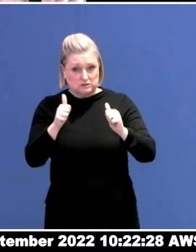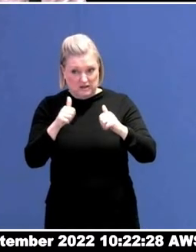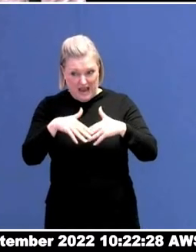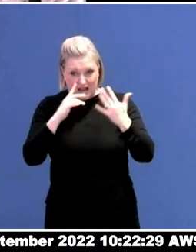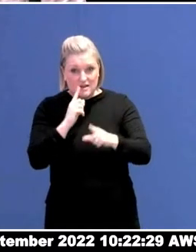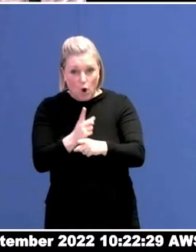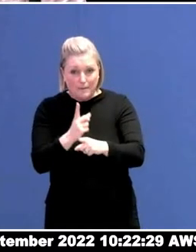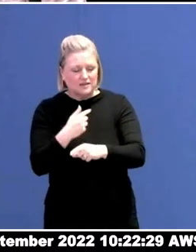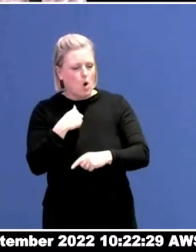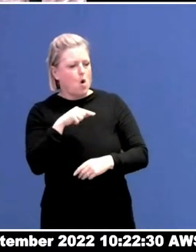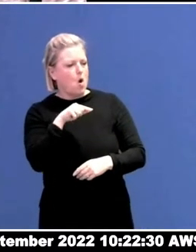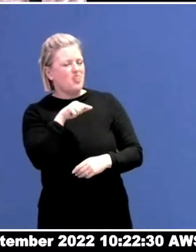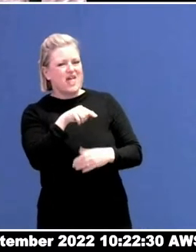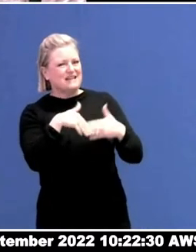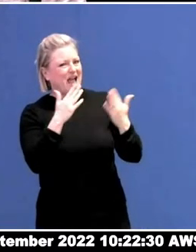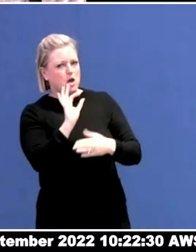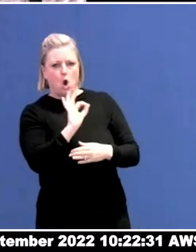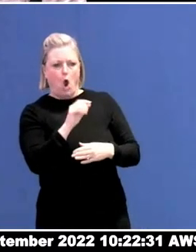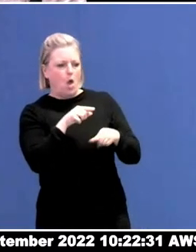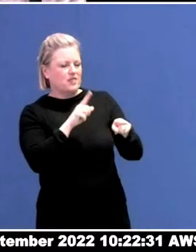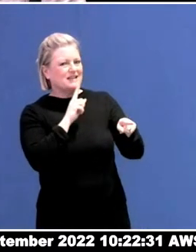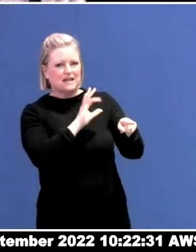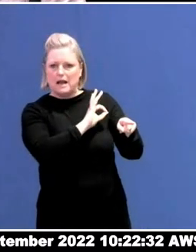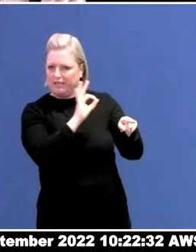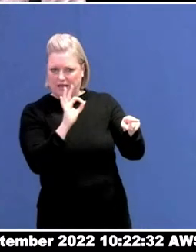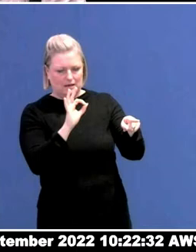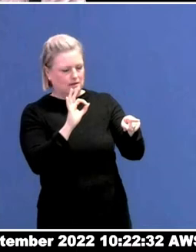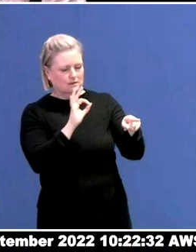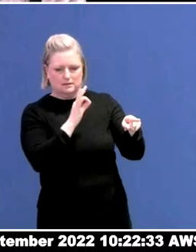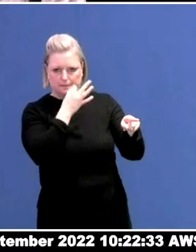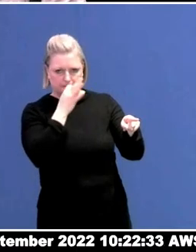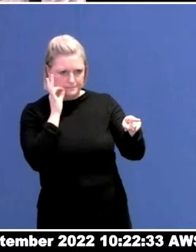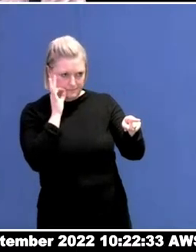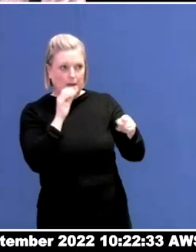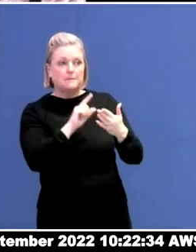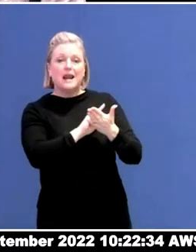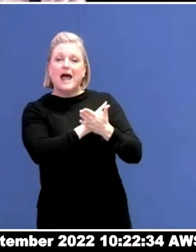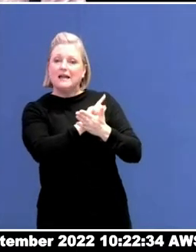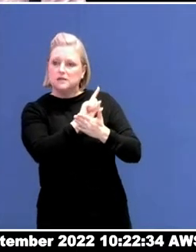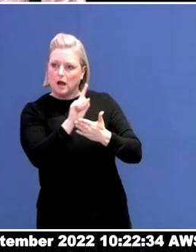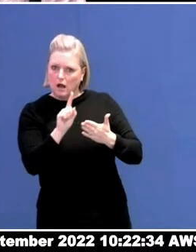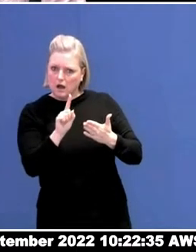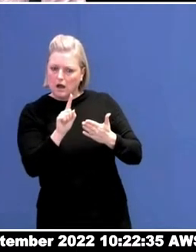No. At a later stage, they did comment on it. The police did?